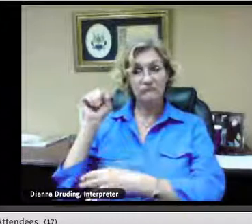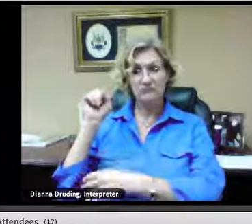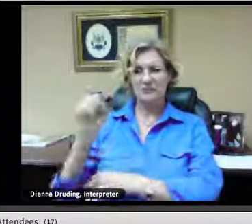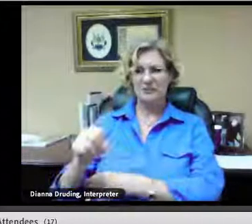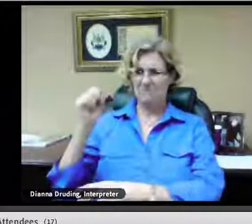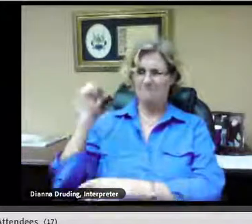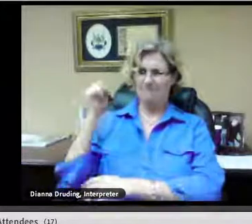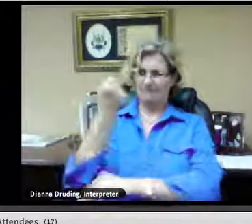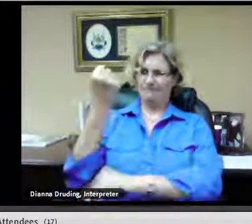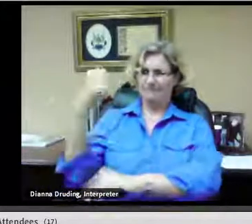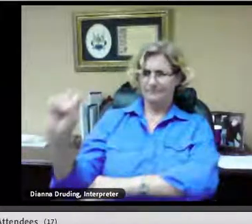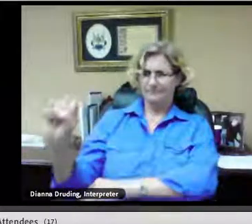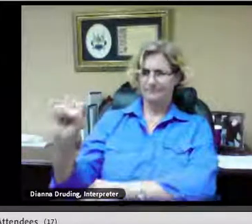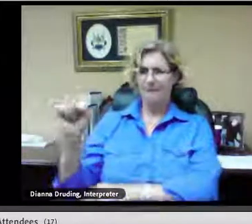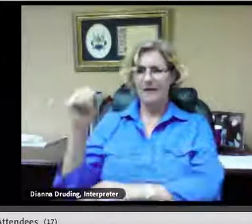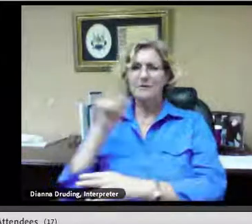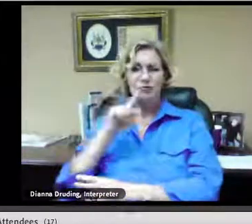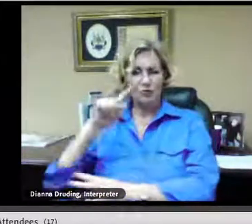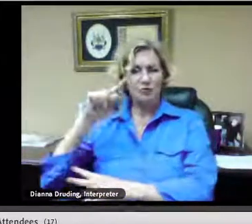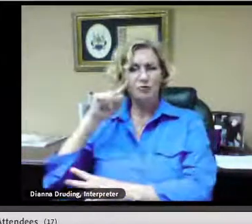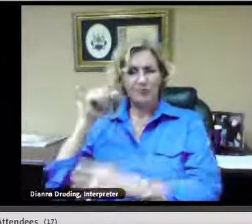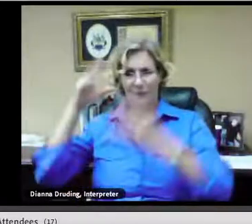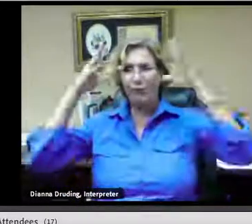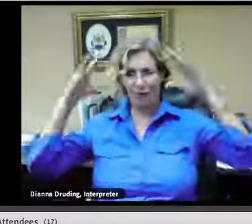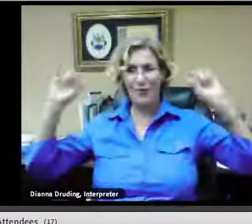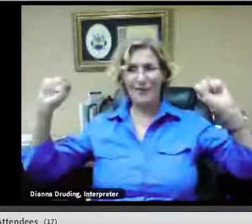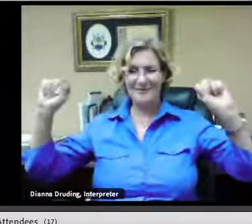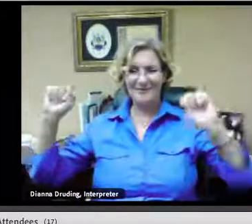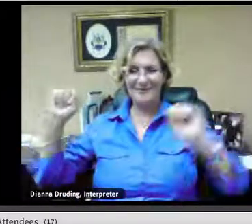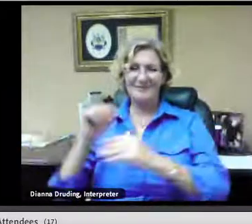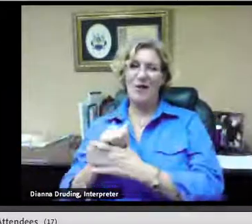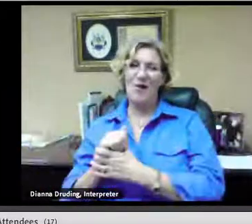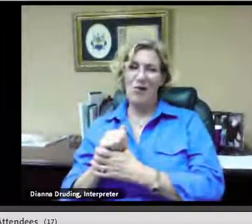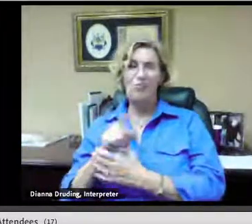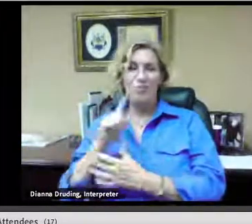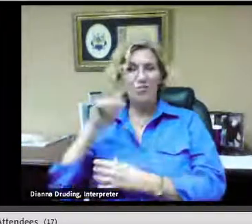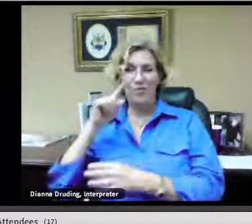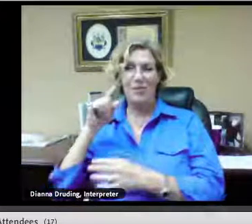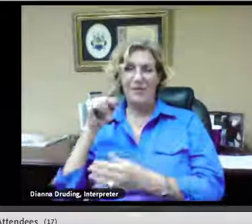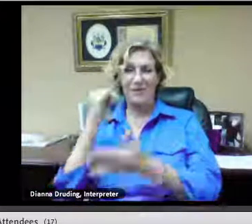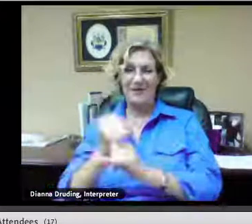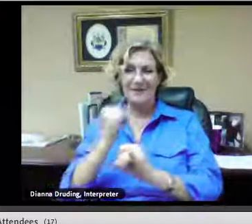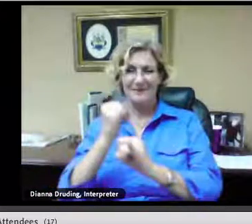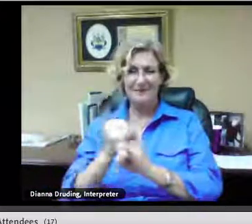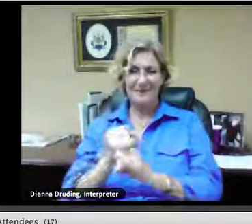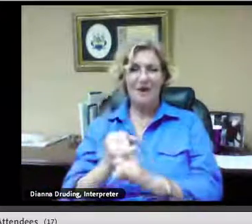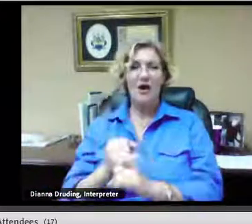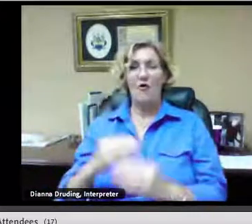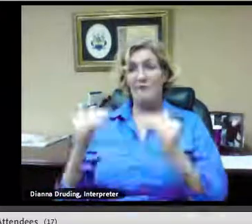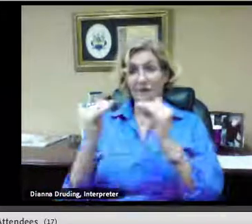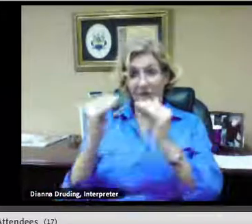So it's, you know, Fair Housing Act and amendments are adding people with disabilities as a protected group.